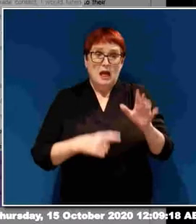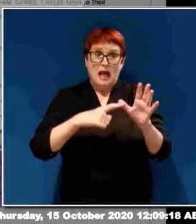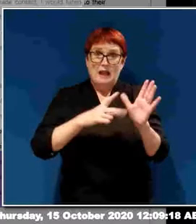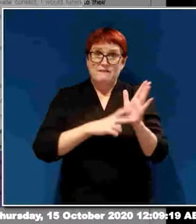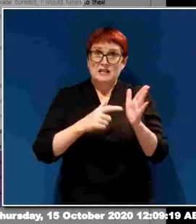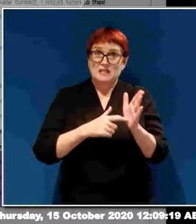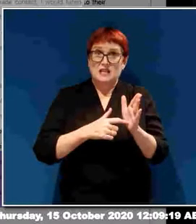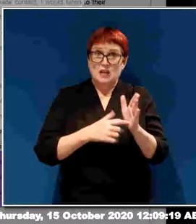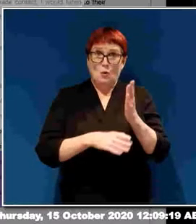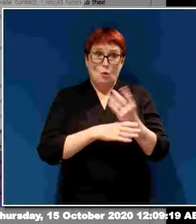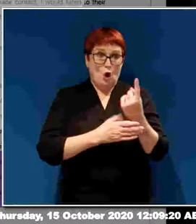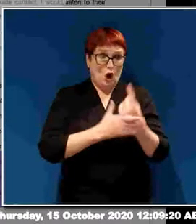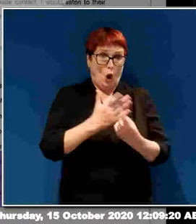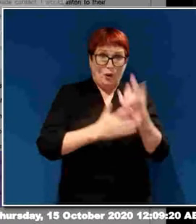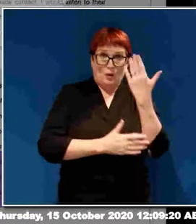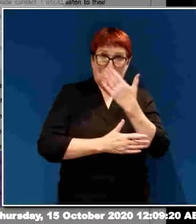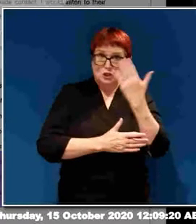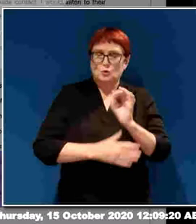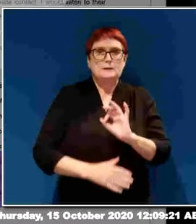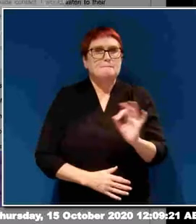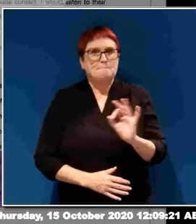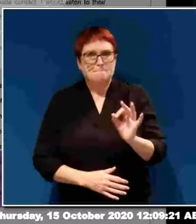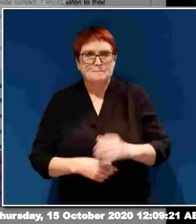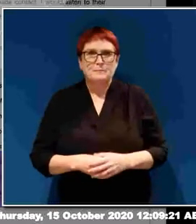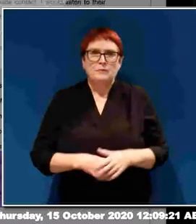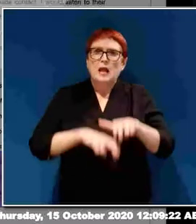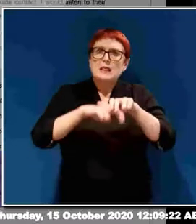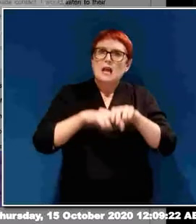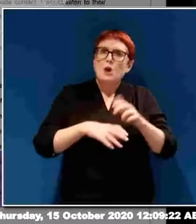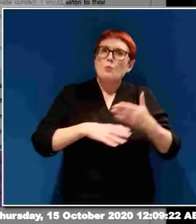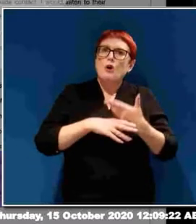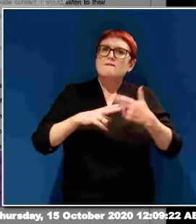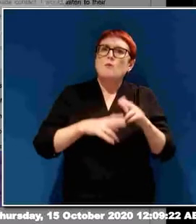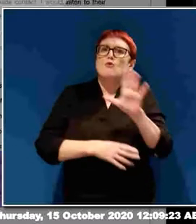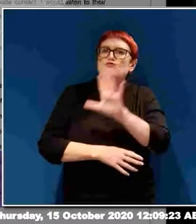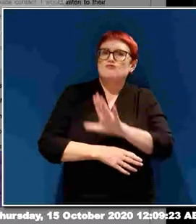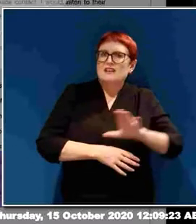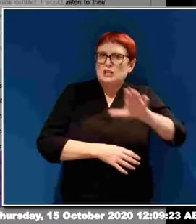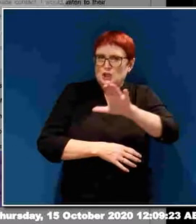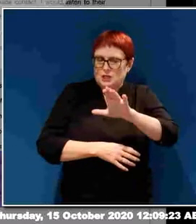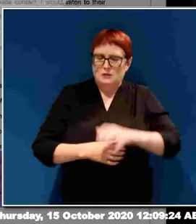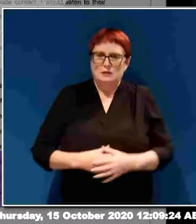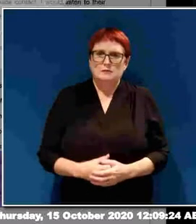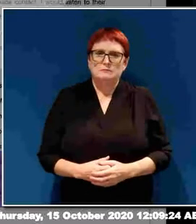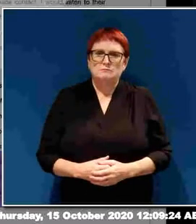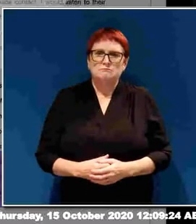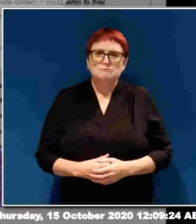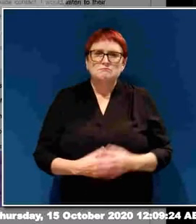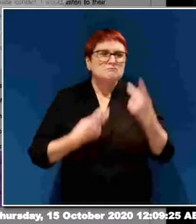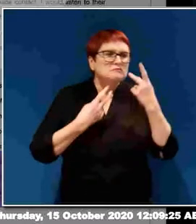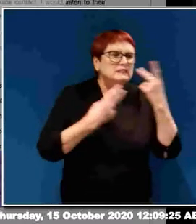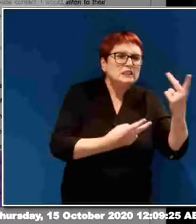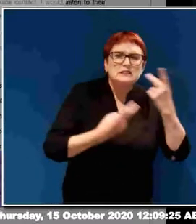They sit within a region, and they move about to different schools on demand,